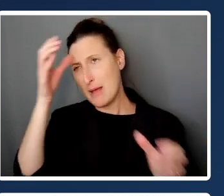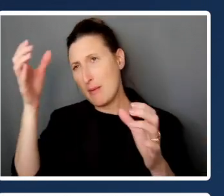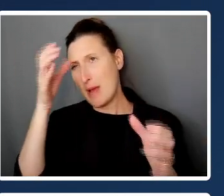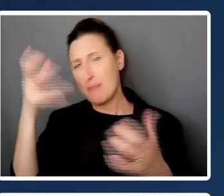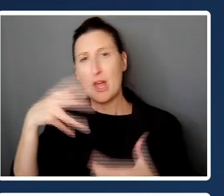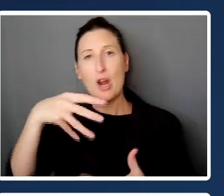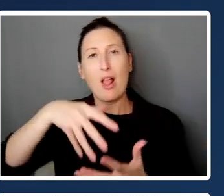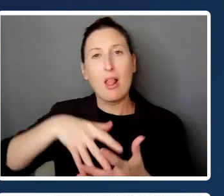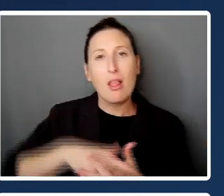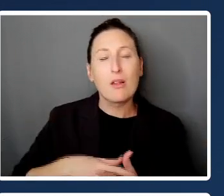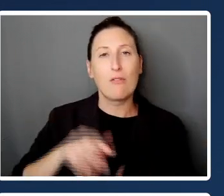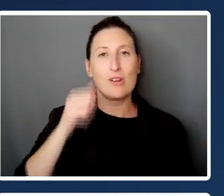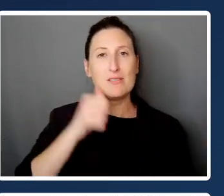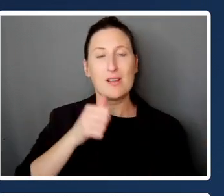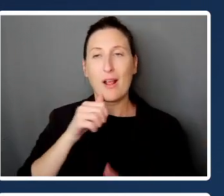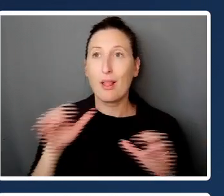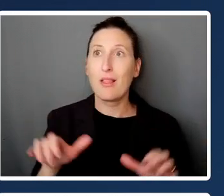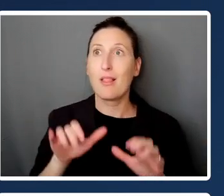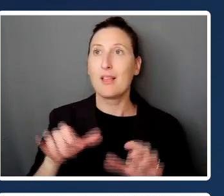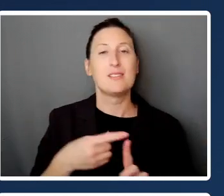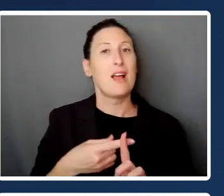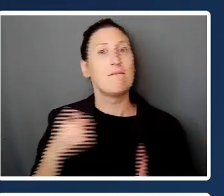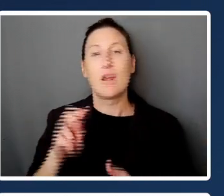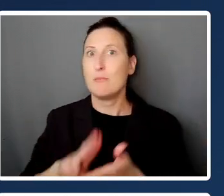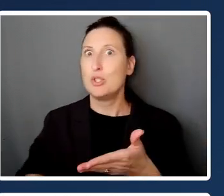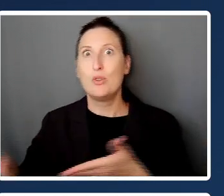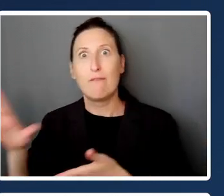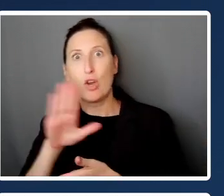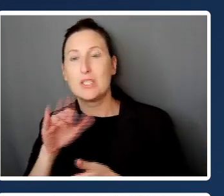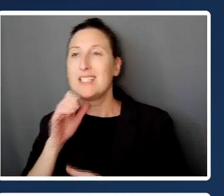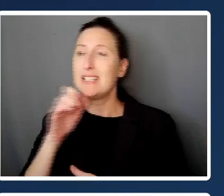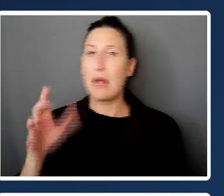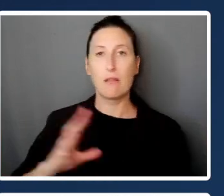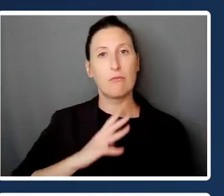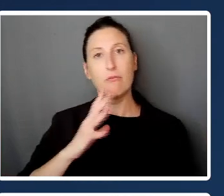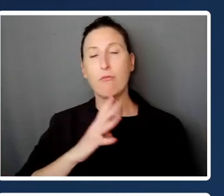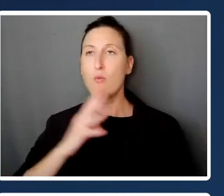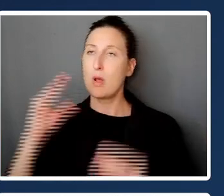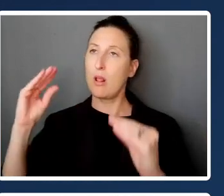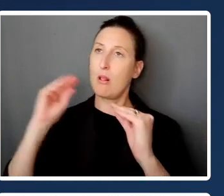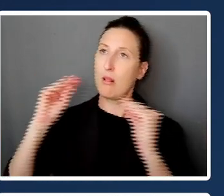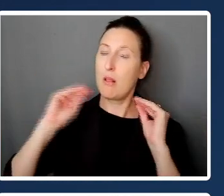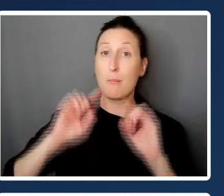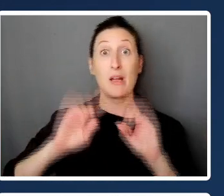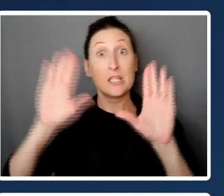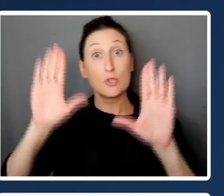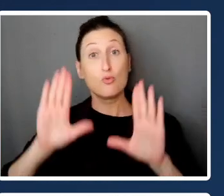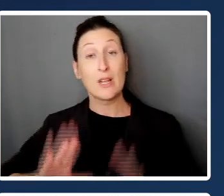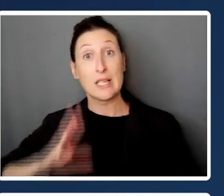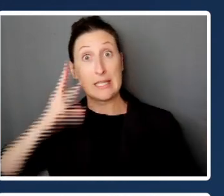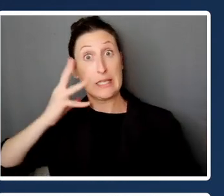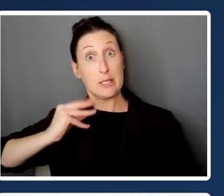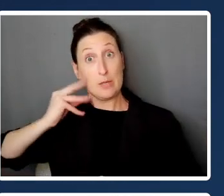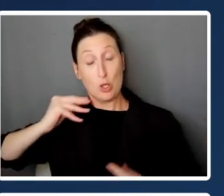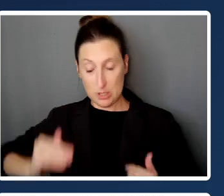And they don't have to come from university. They don't have to be formal. And it's great that they're experiential. And that any -- wherever you live,